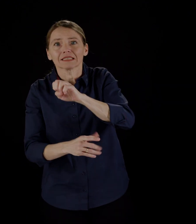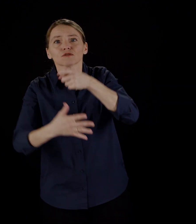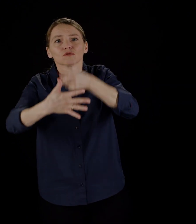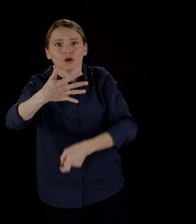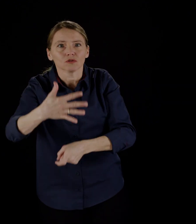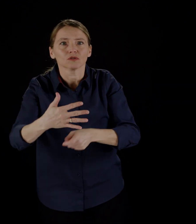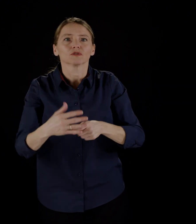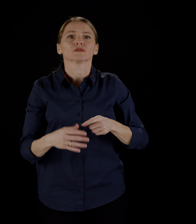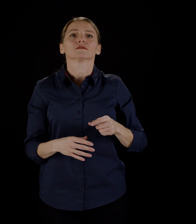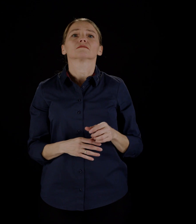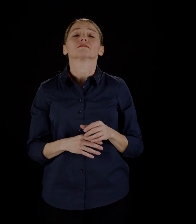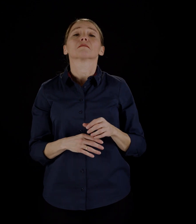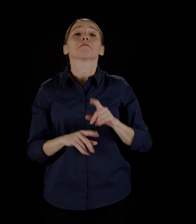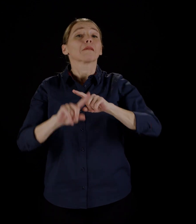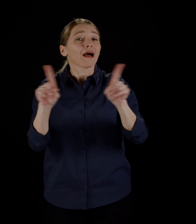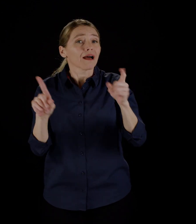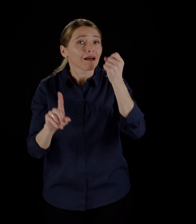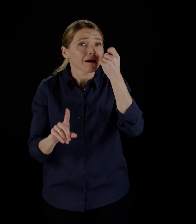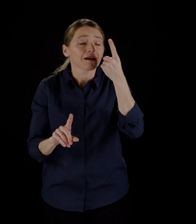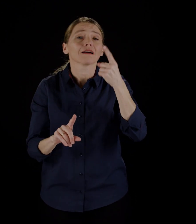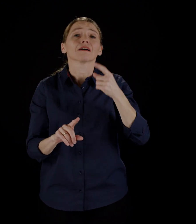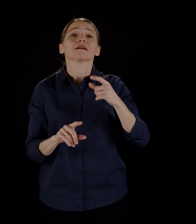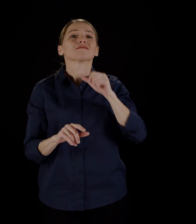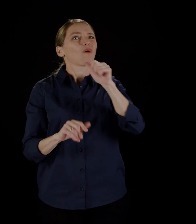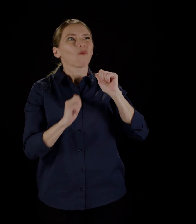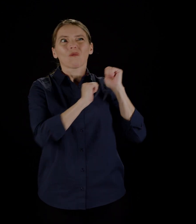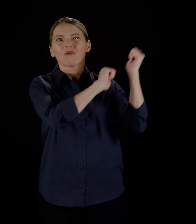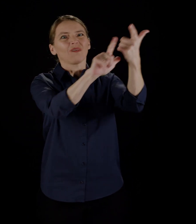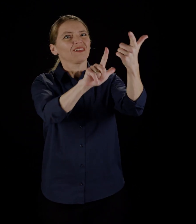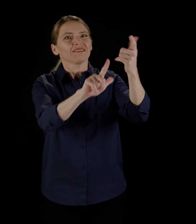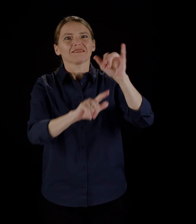This charge should not be confused with a monthly rental charge.